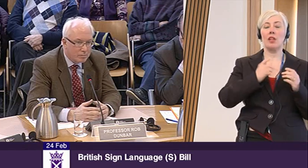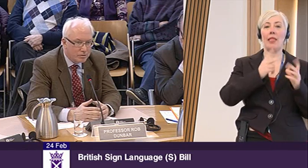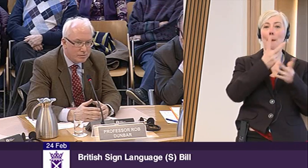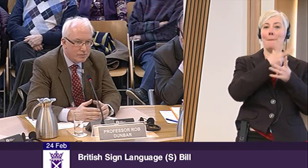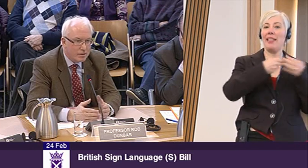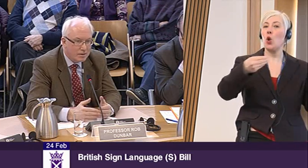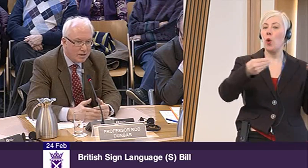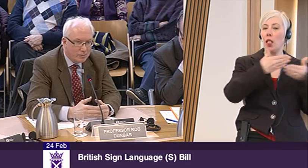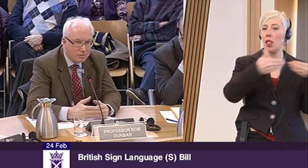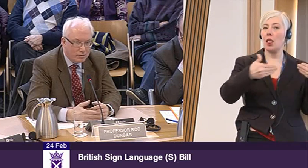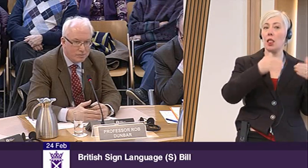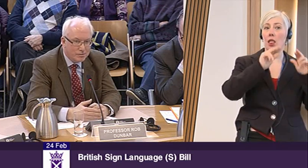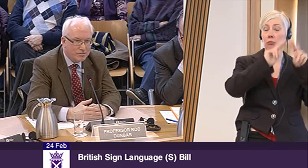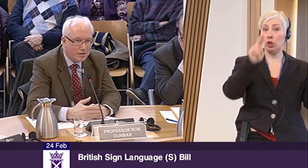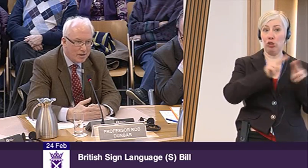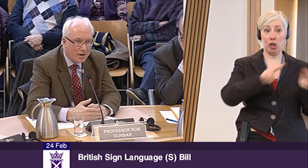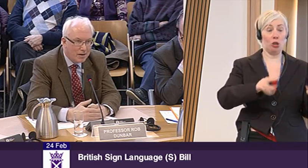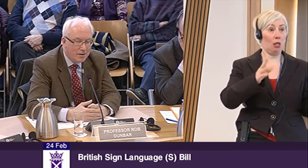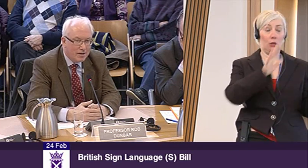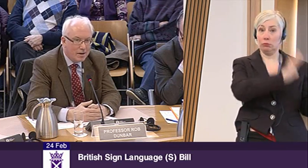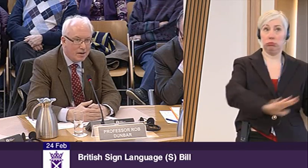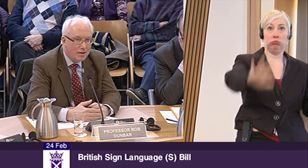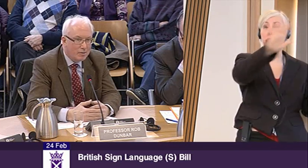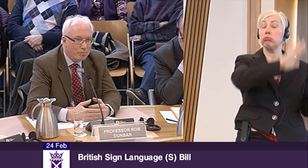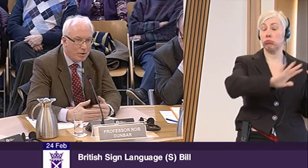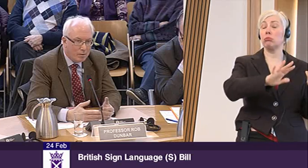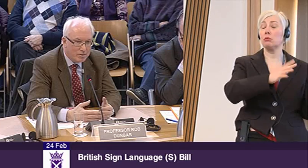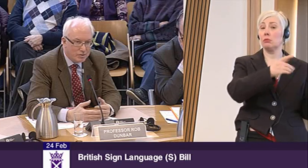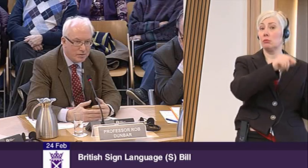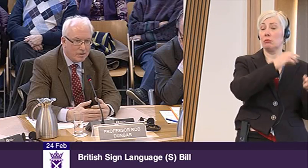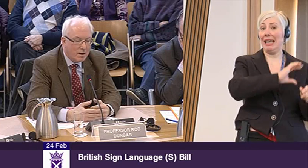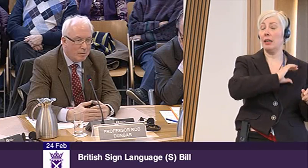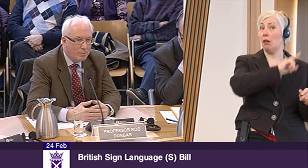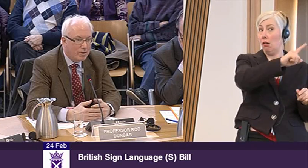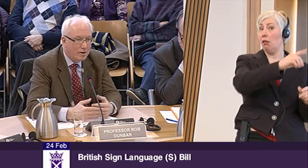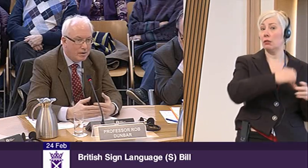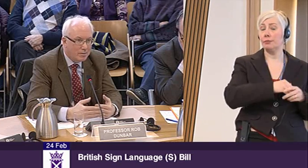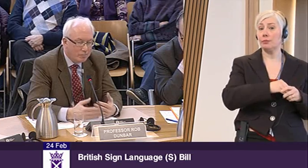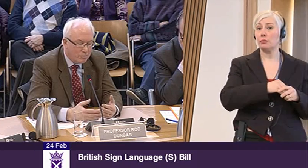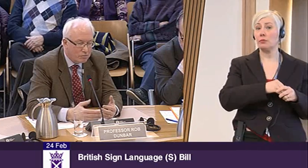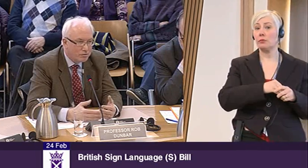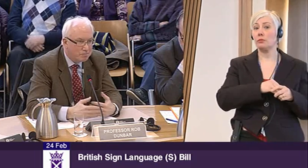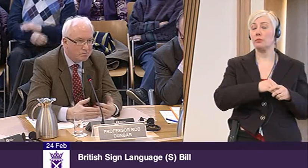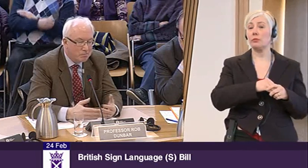at a national level. Many of the arguments used when Parliaments bring in laws on additional